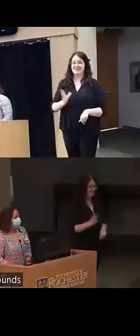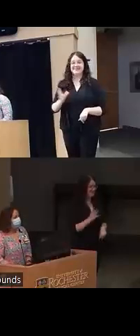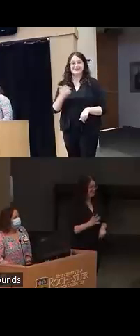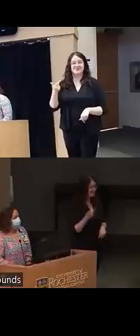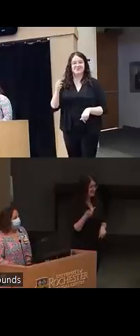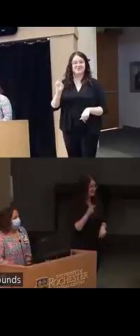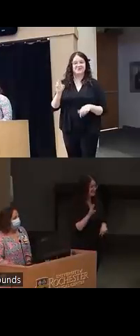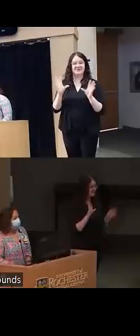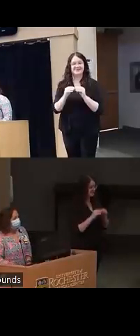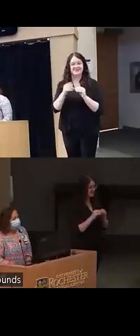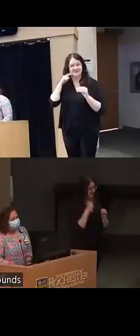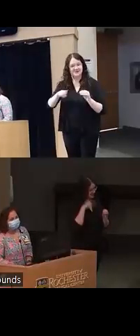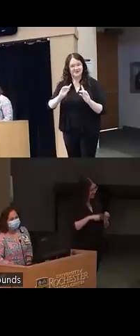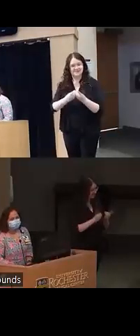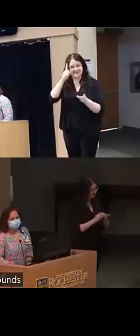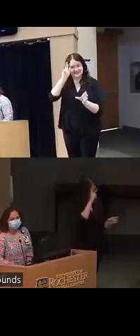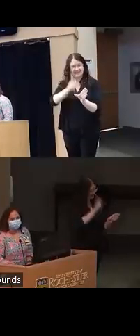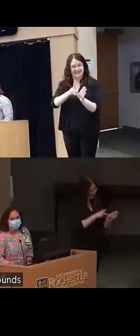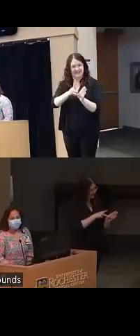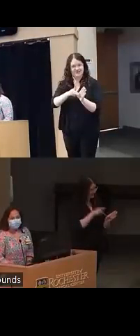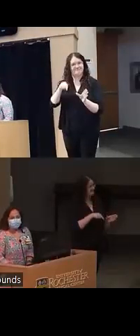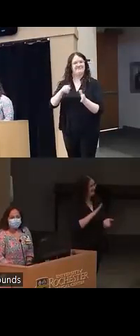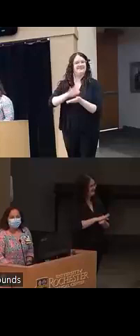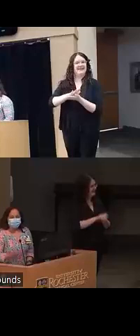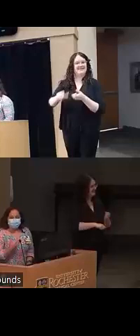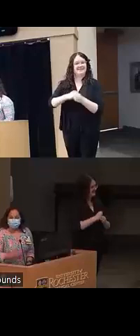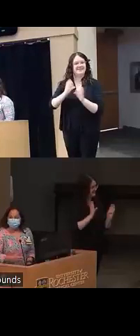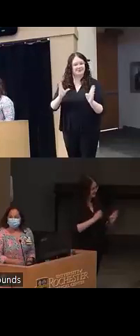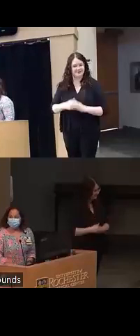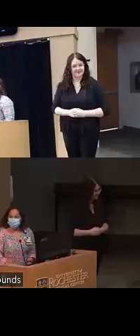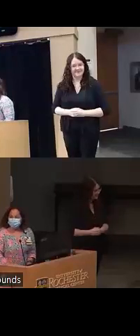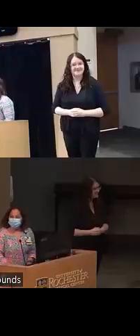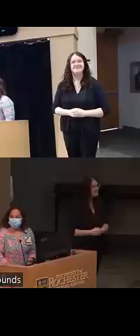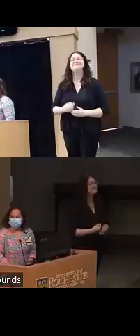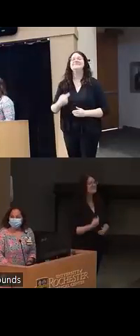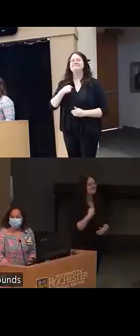the Department of Psychiatry for this Academic Year I am Sephora Rosenberg I'm the associate